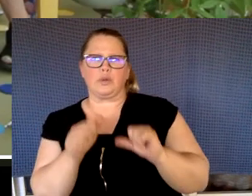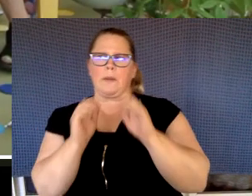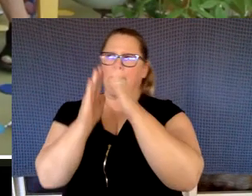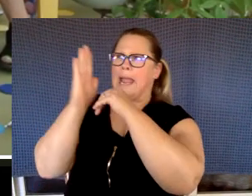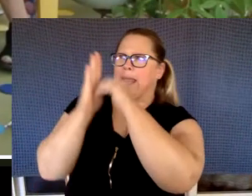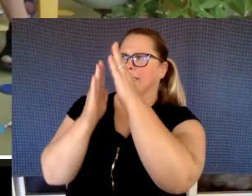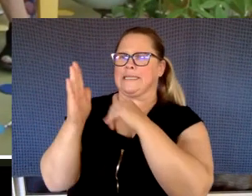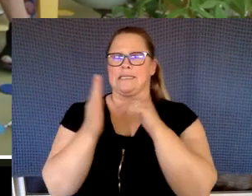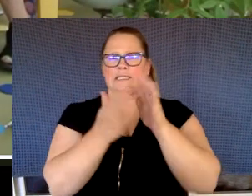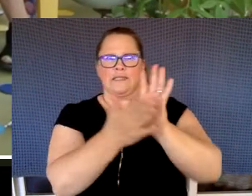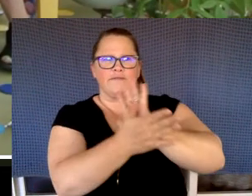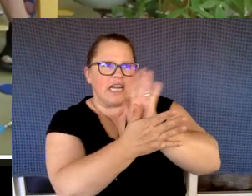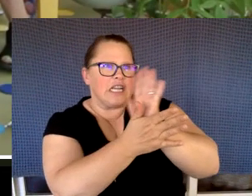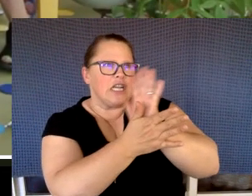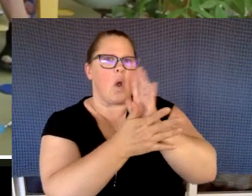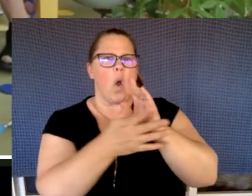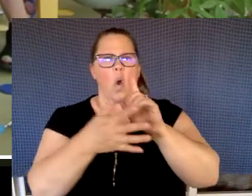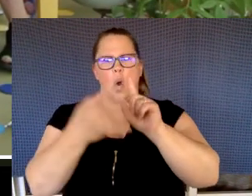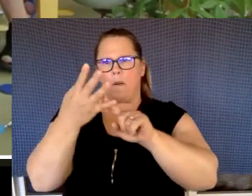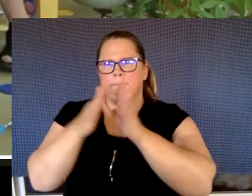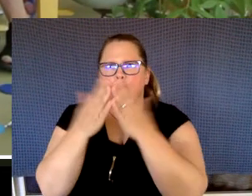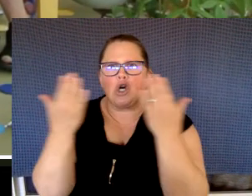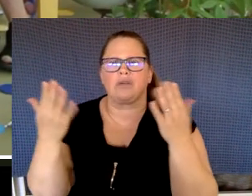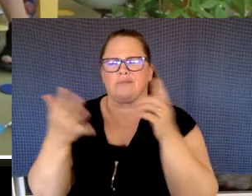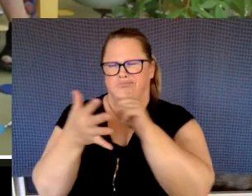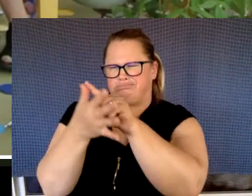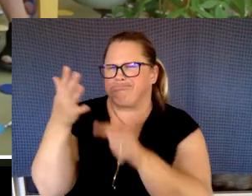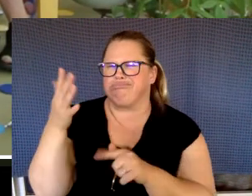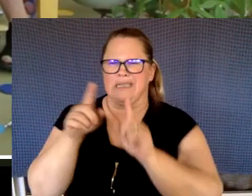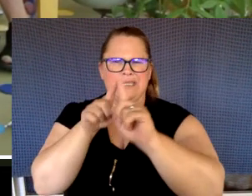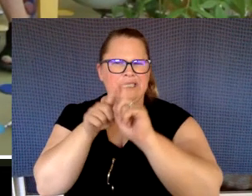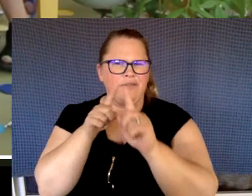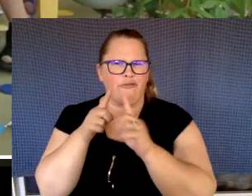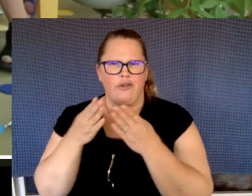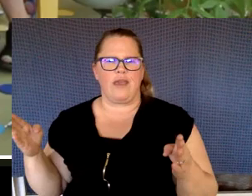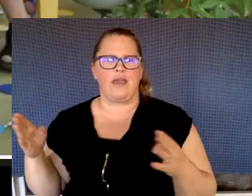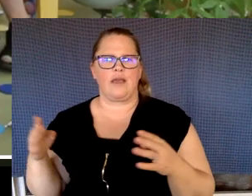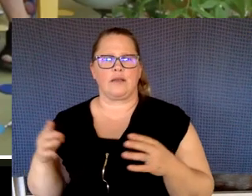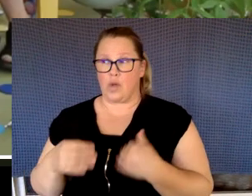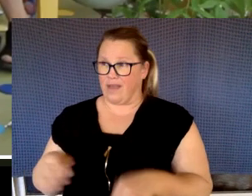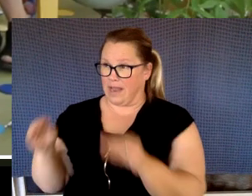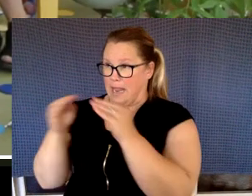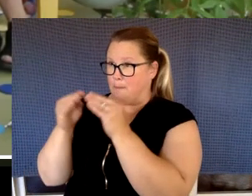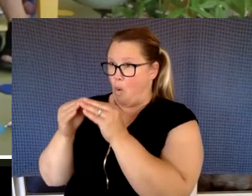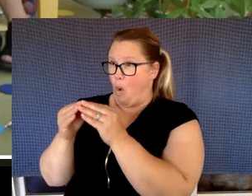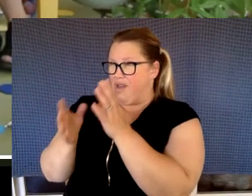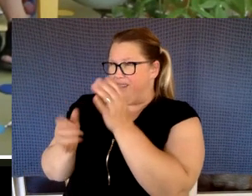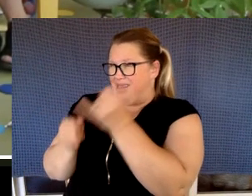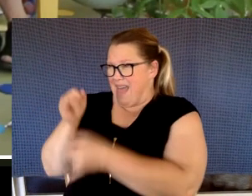films and books. Now Mrs Kane do you have any closing remarks for our lovely friends who are watching?